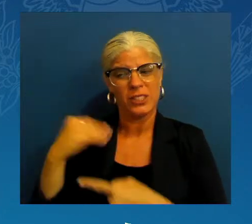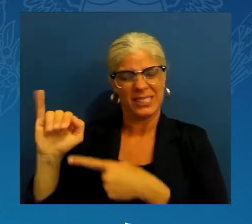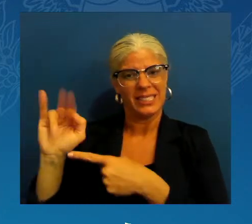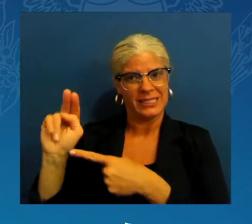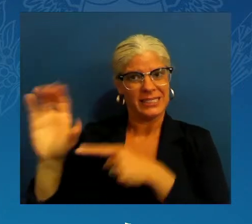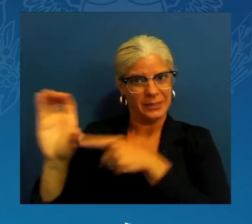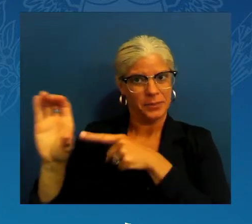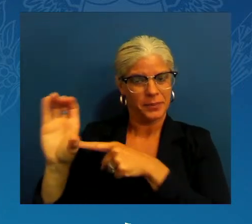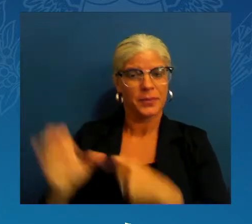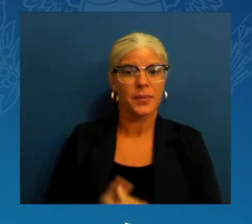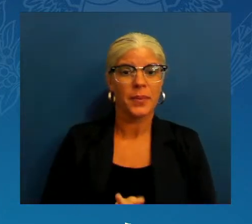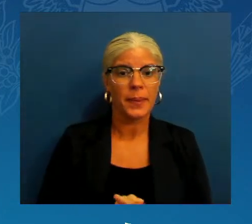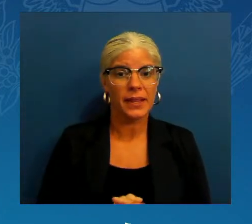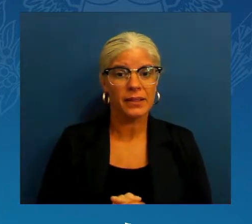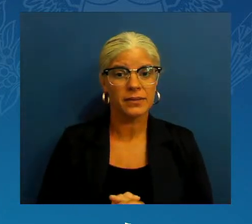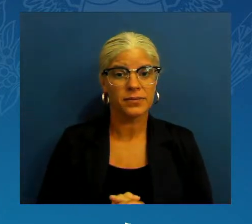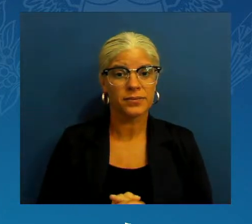there is so much at stake in this moment.